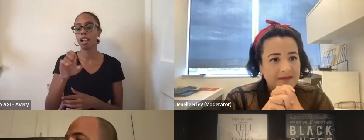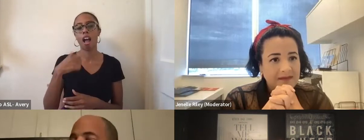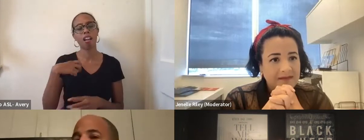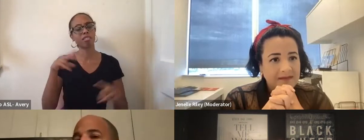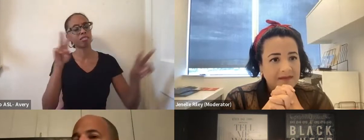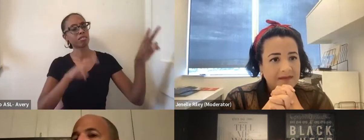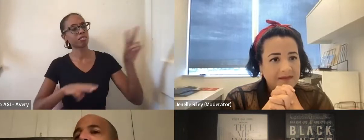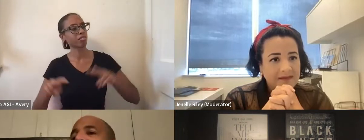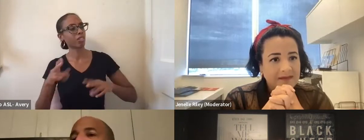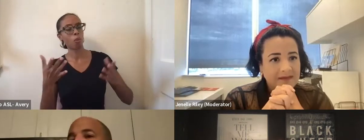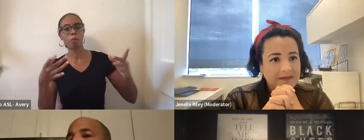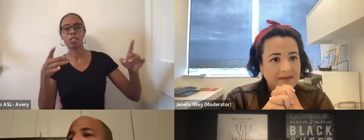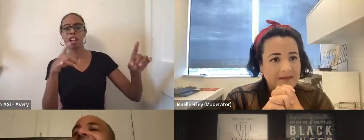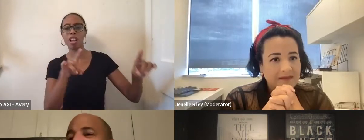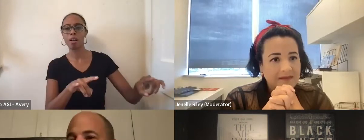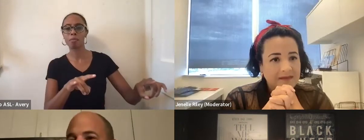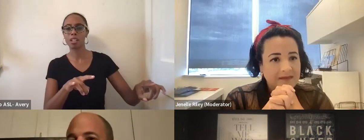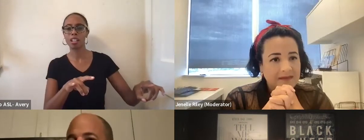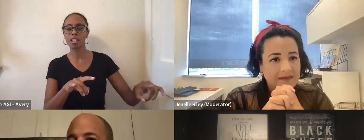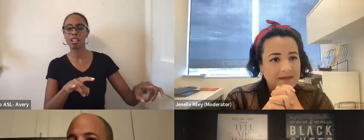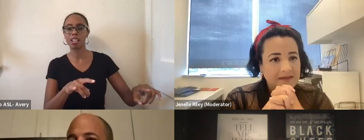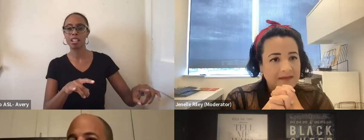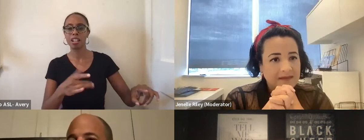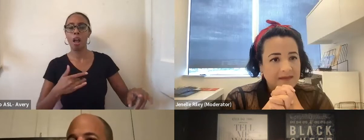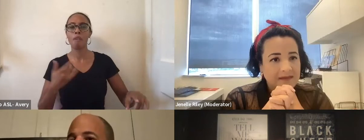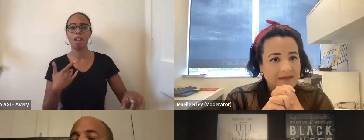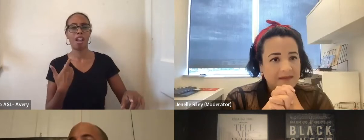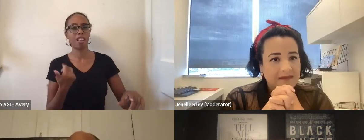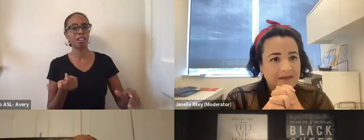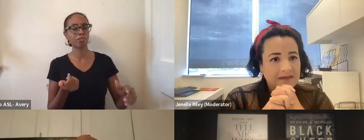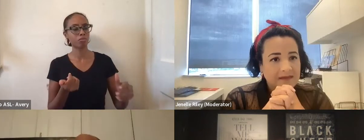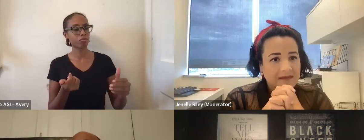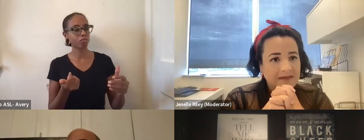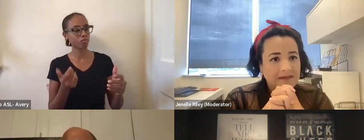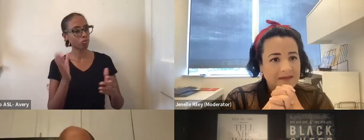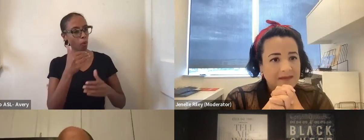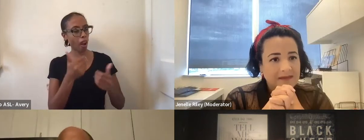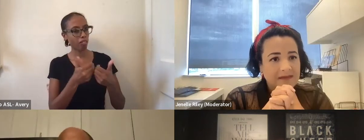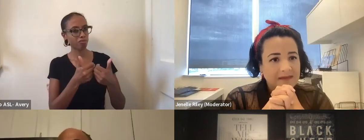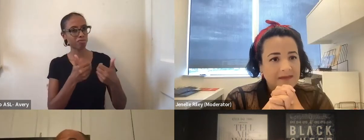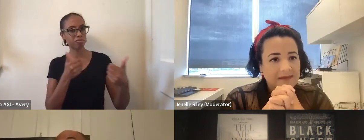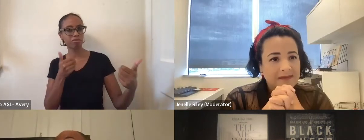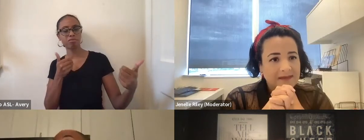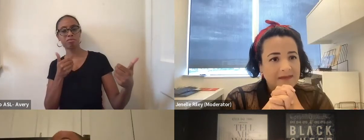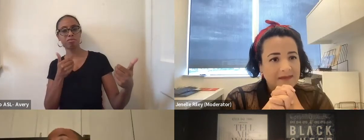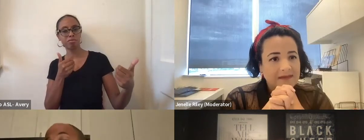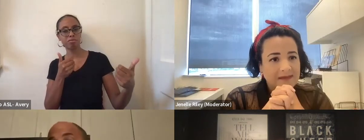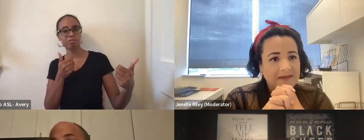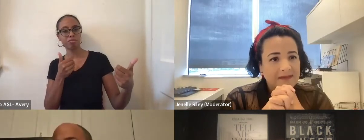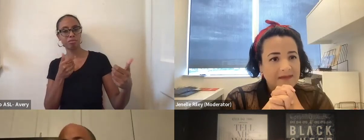public mood. I was like, as were many of my peers. I was like, there was a point were we were just like we don't recognize our country anymore.